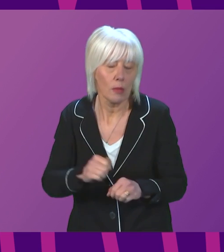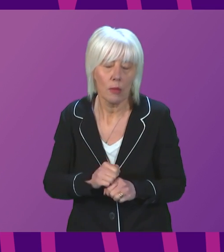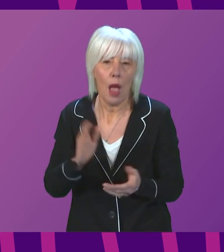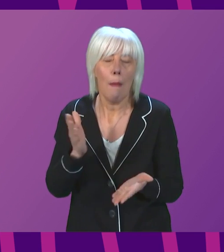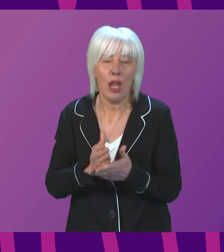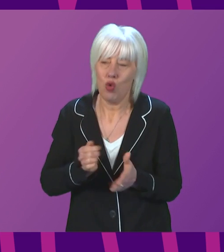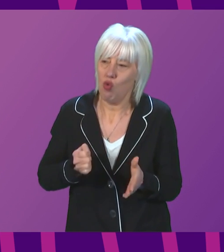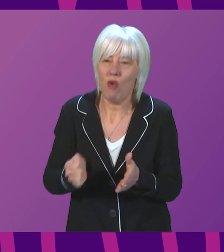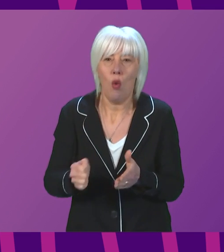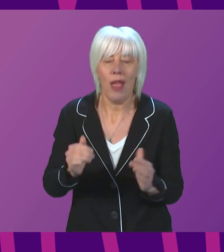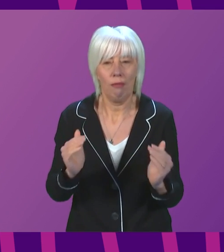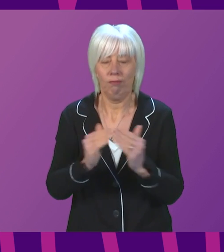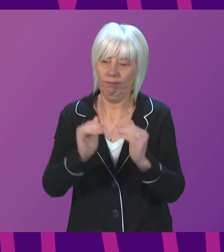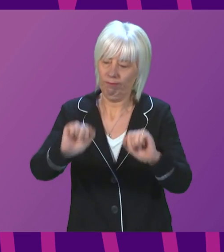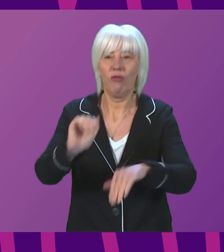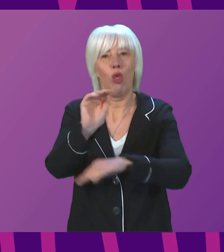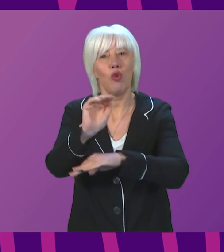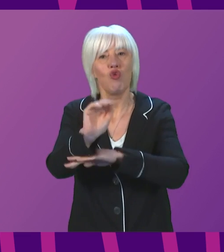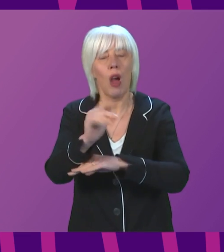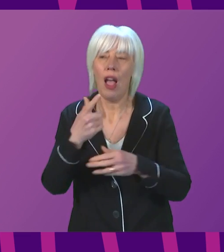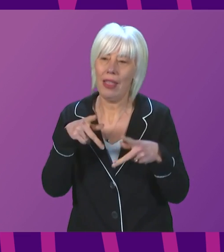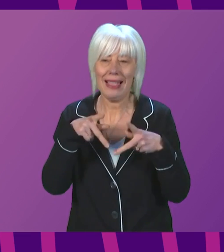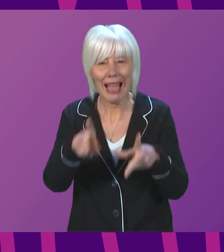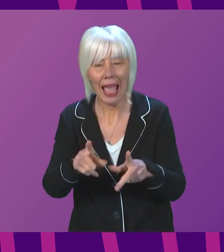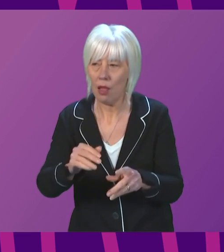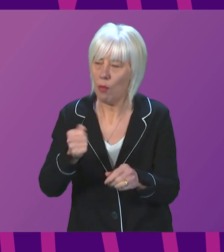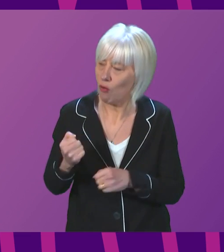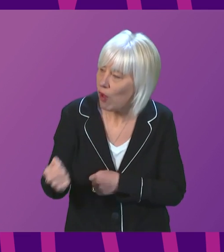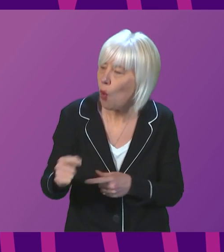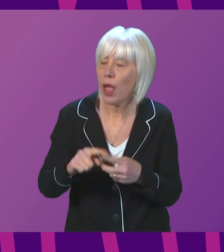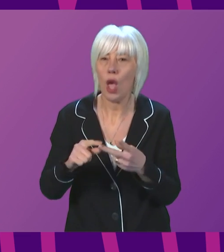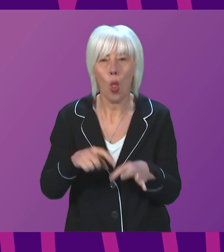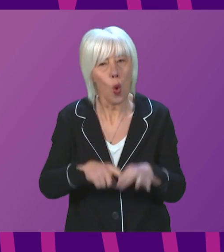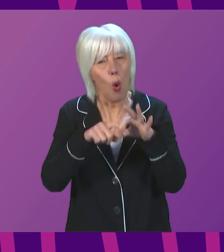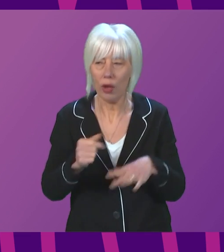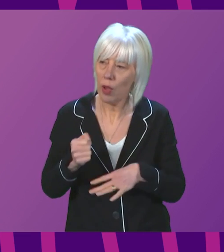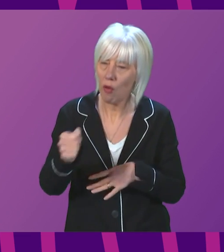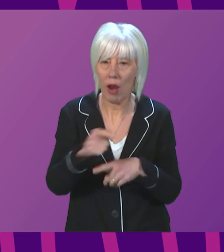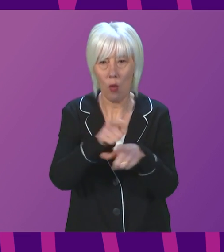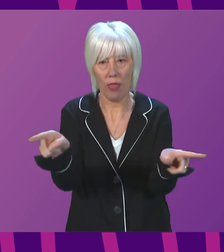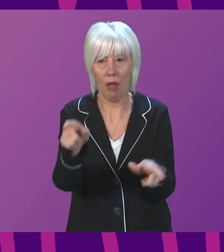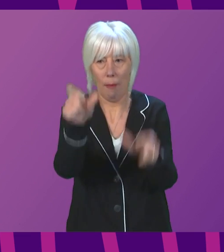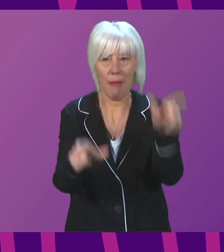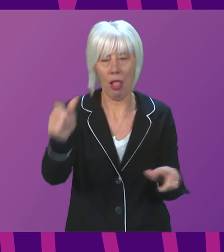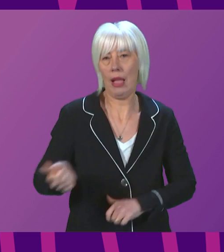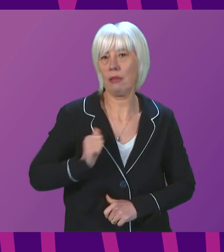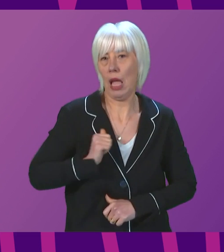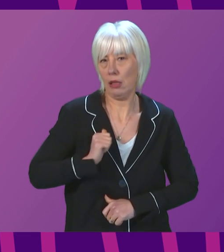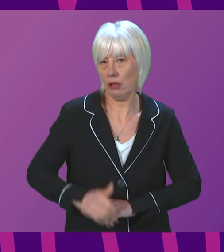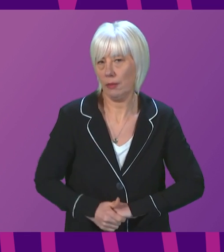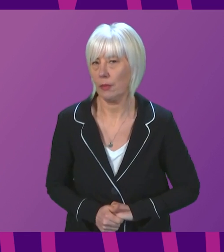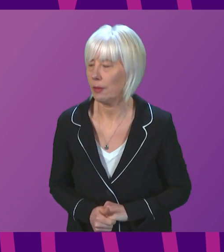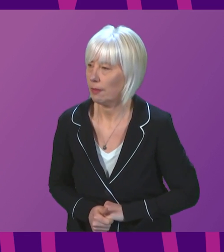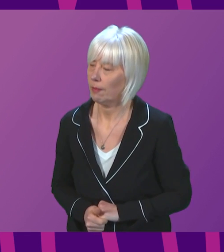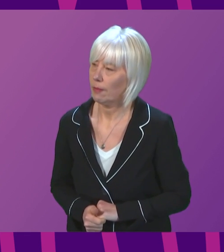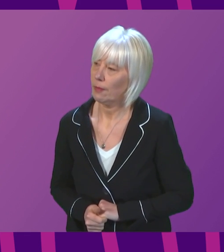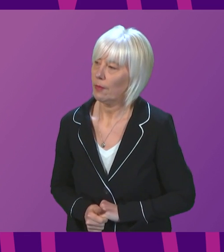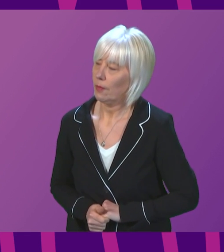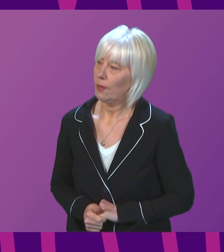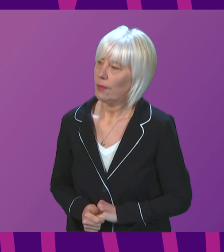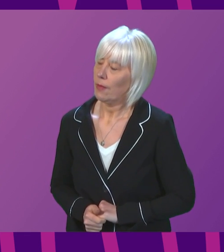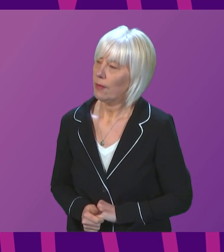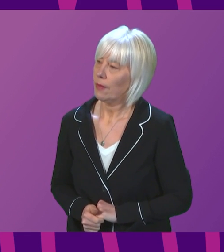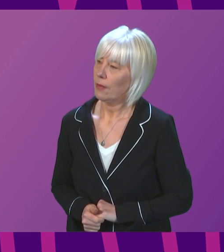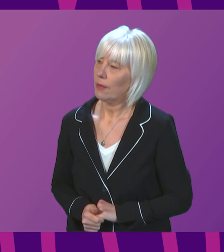fit for the future and is of the type and quality that the public have a right to expect.